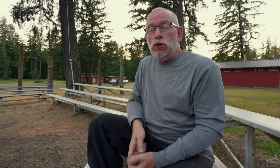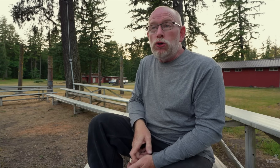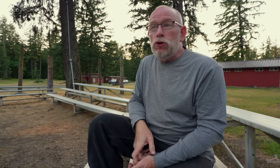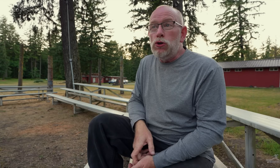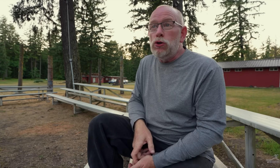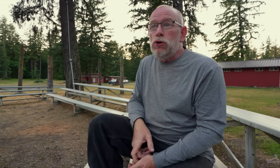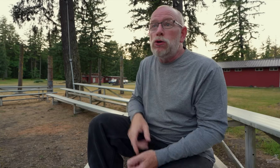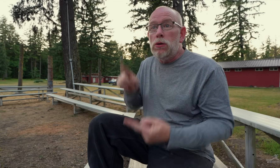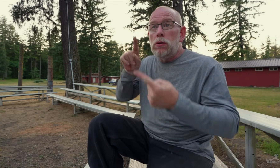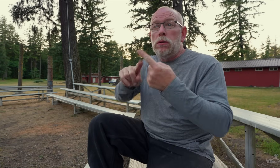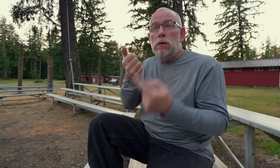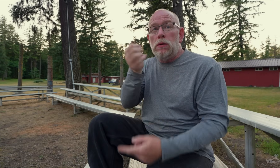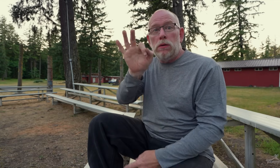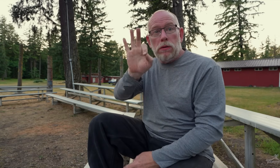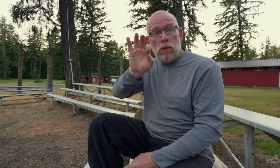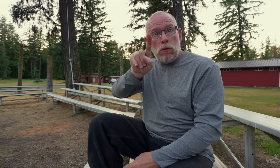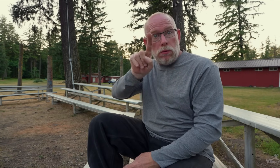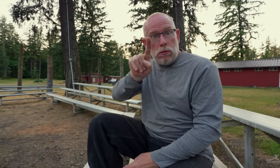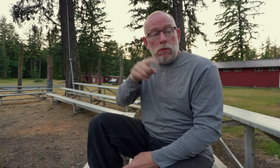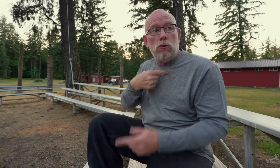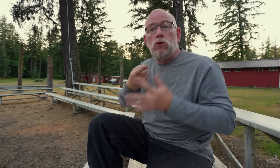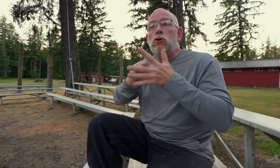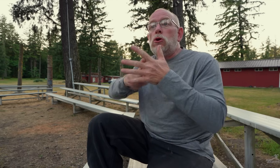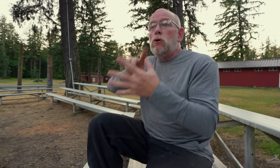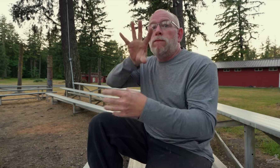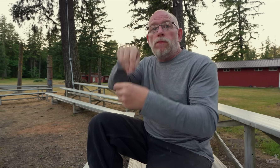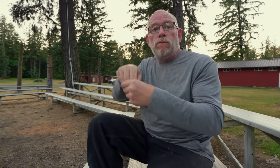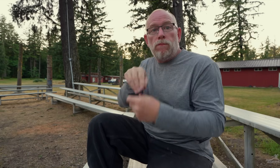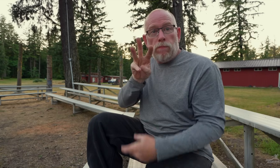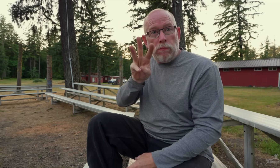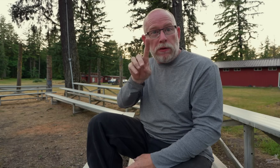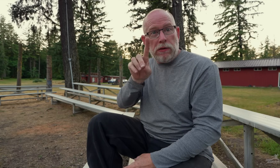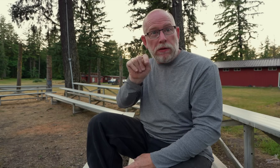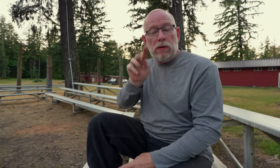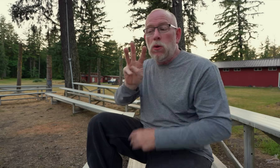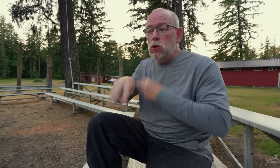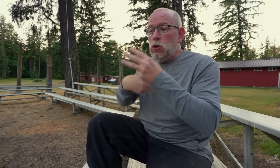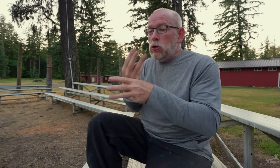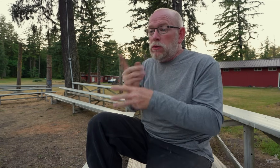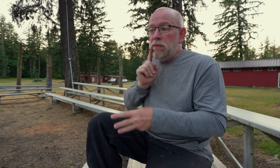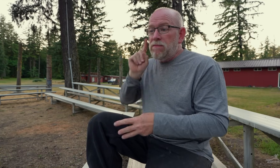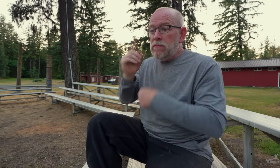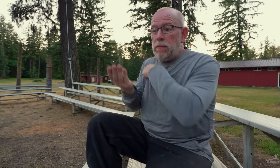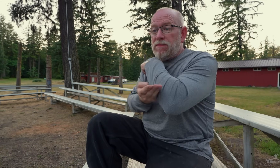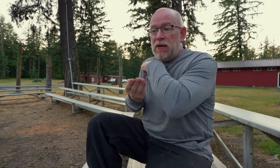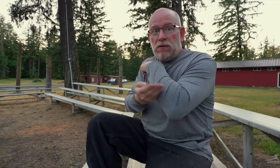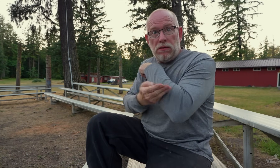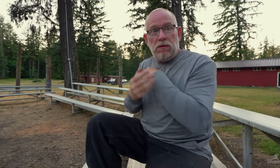In 1991, I started getting involved in WDT.